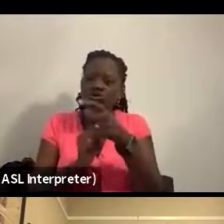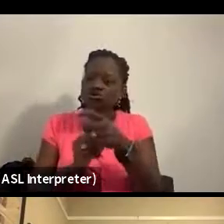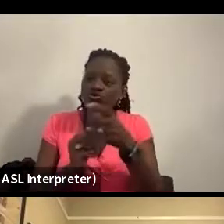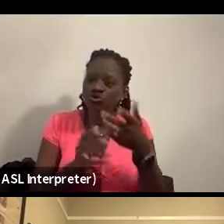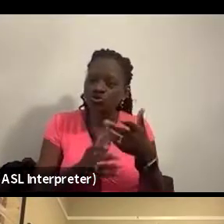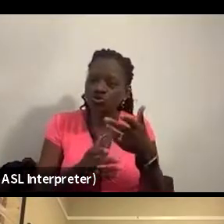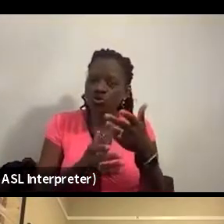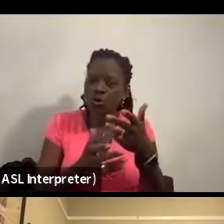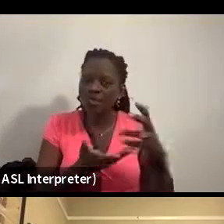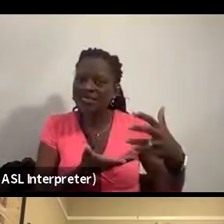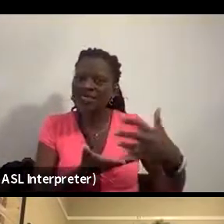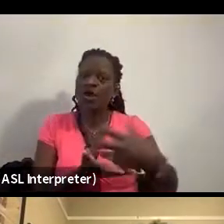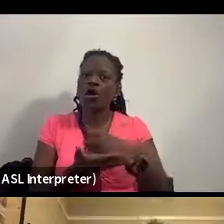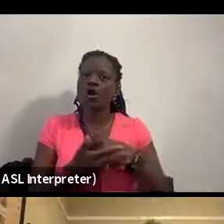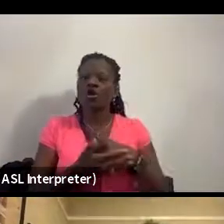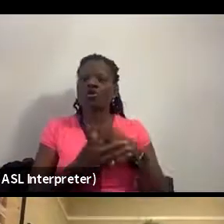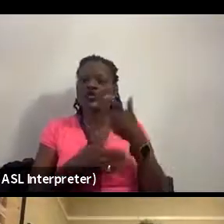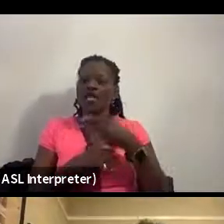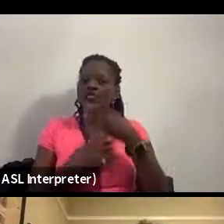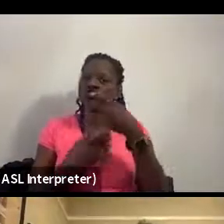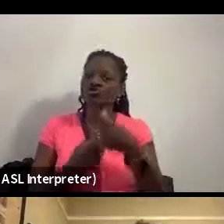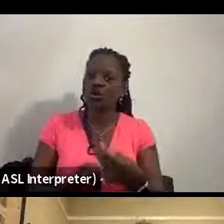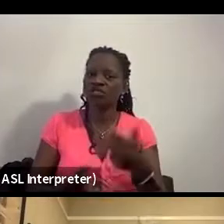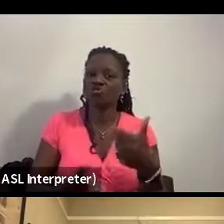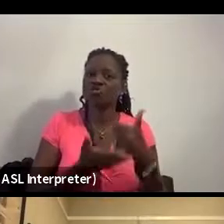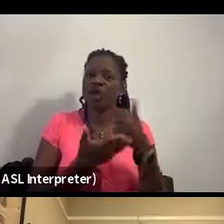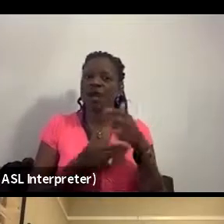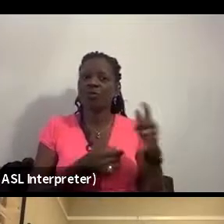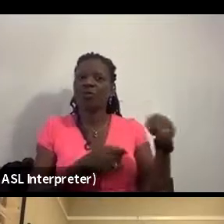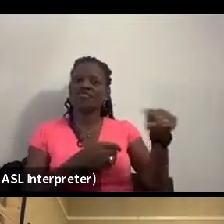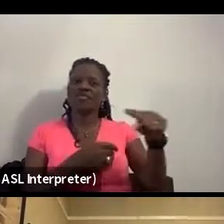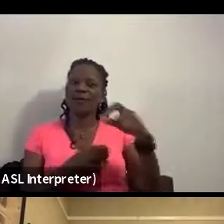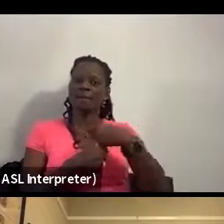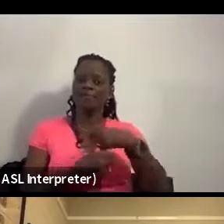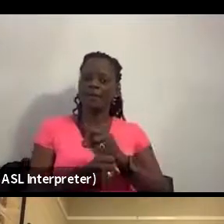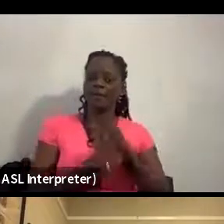going forward to make the right decision? Yeah, thank you so much.